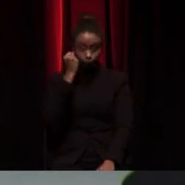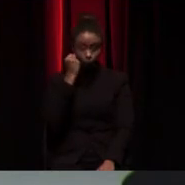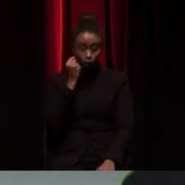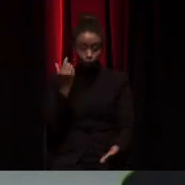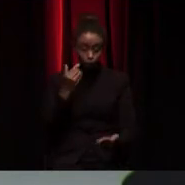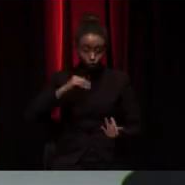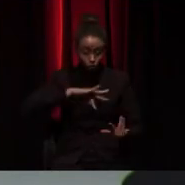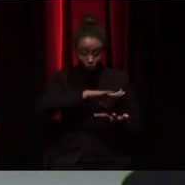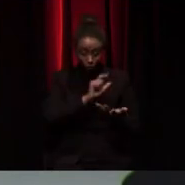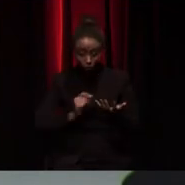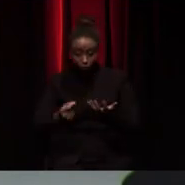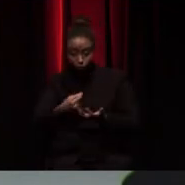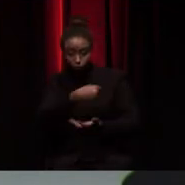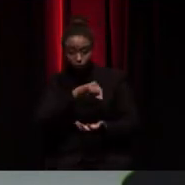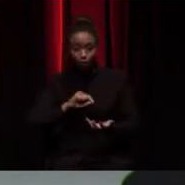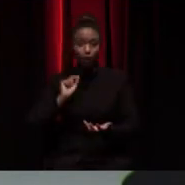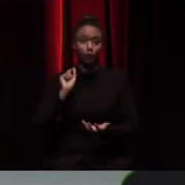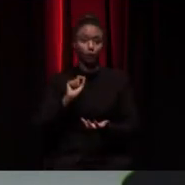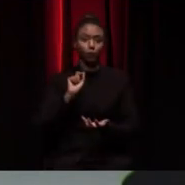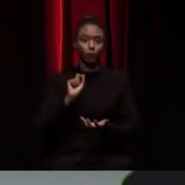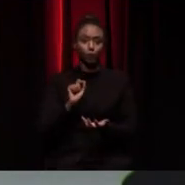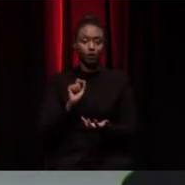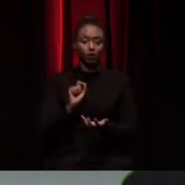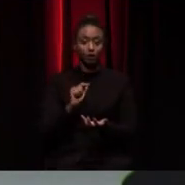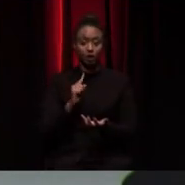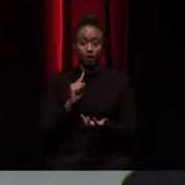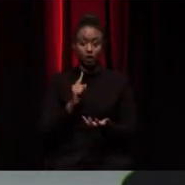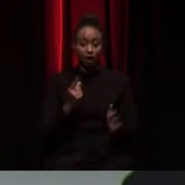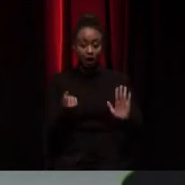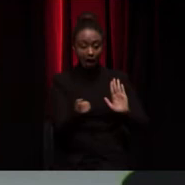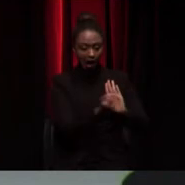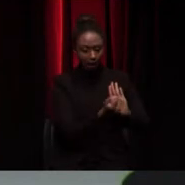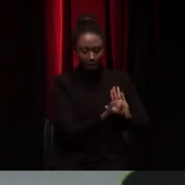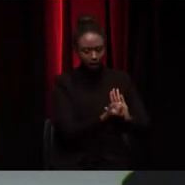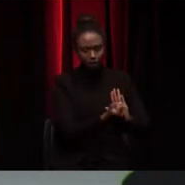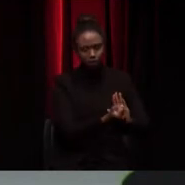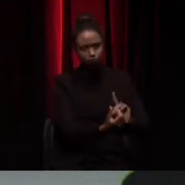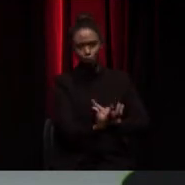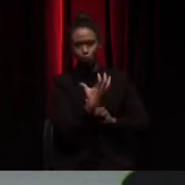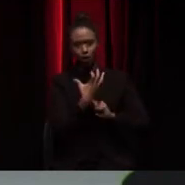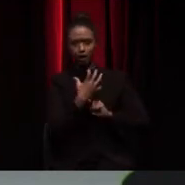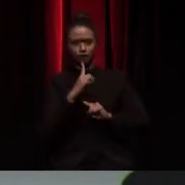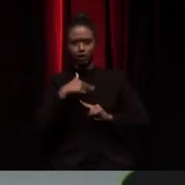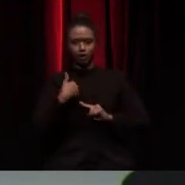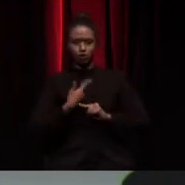the brand shall not interfere with our content. So Vice is editorially independent